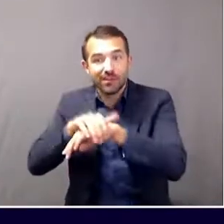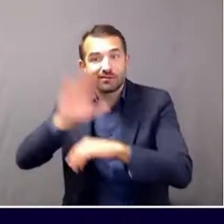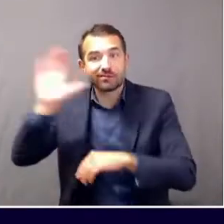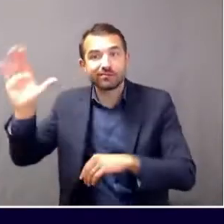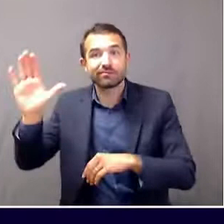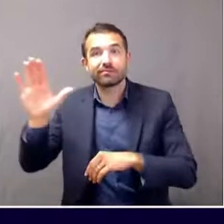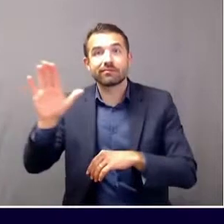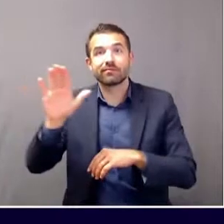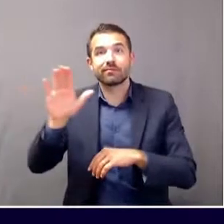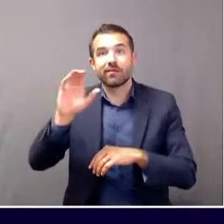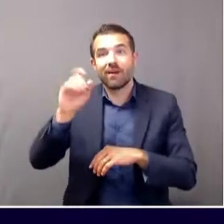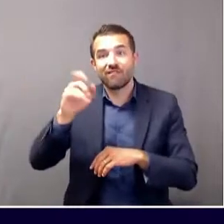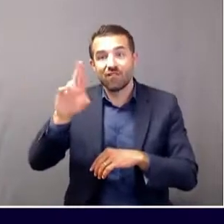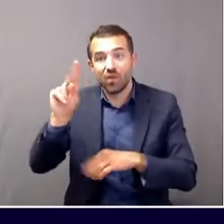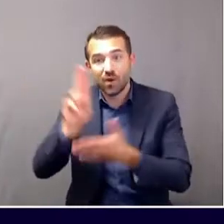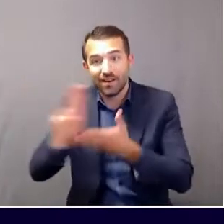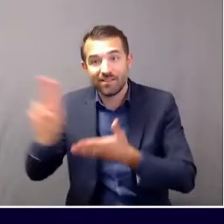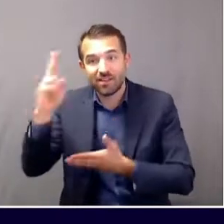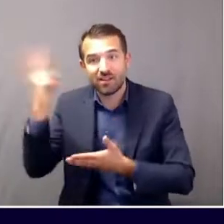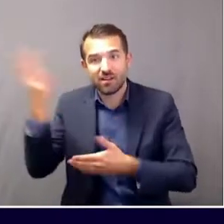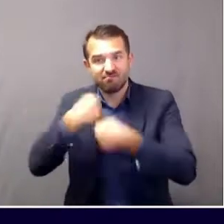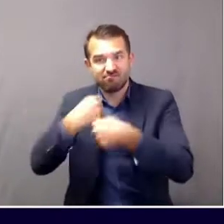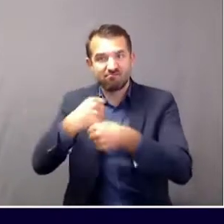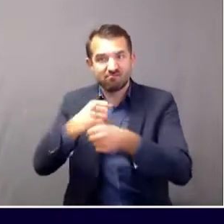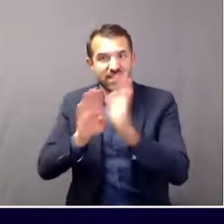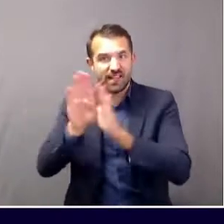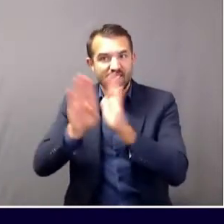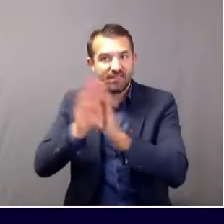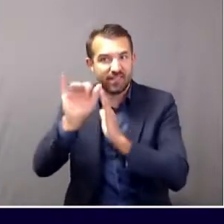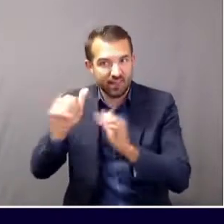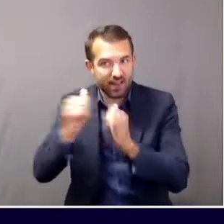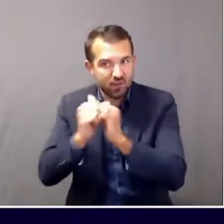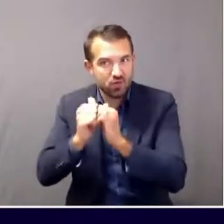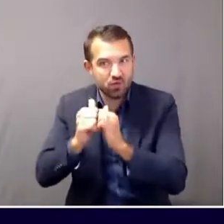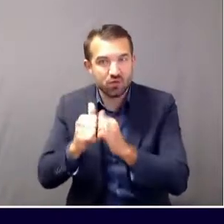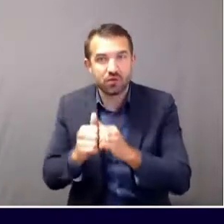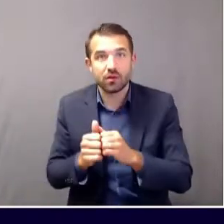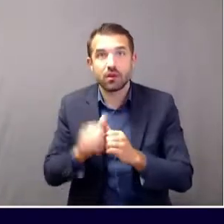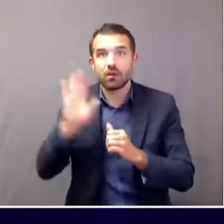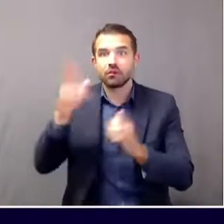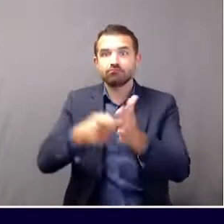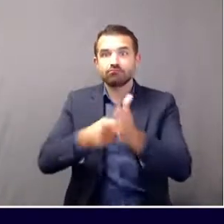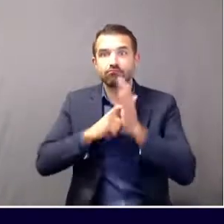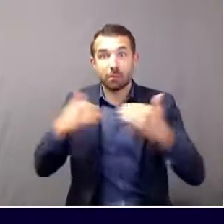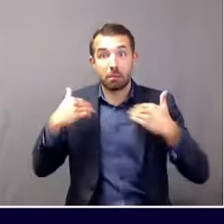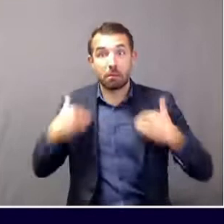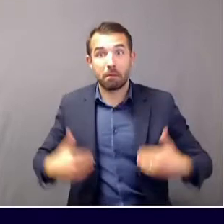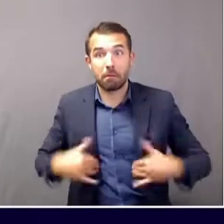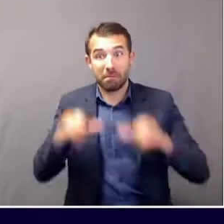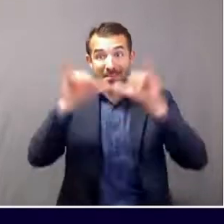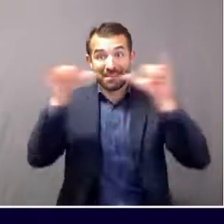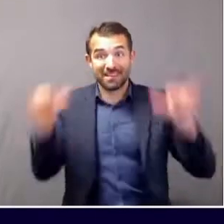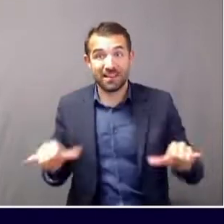mechanism to prompt an immune response